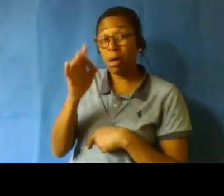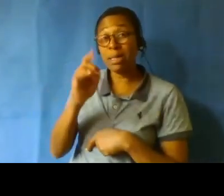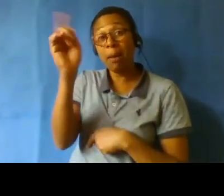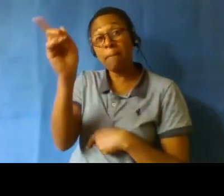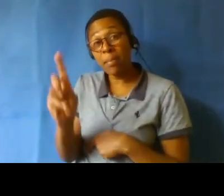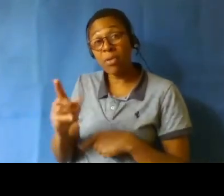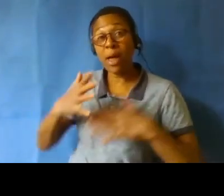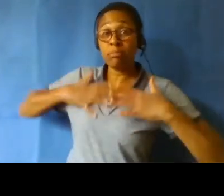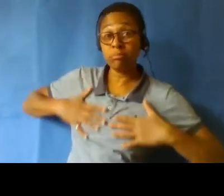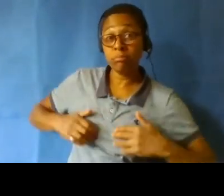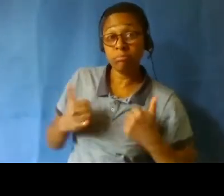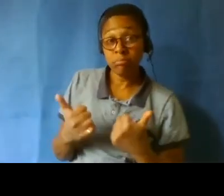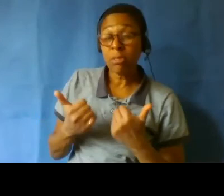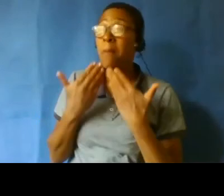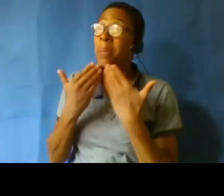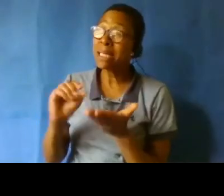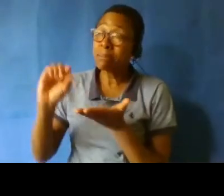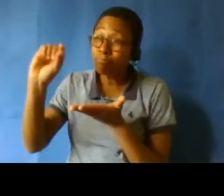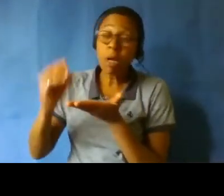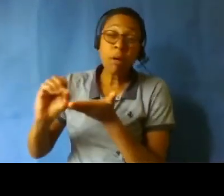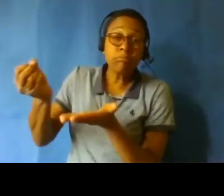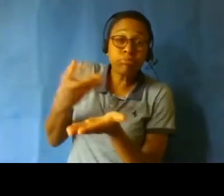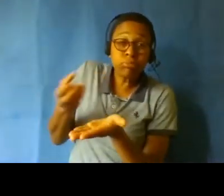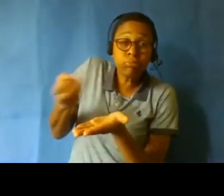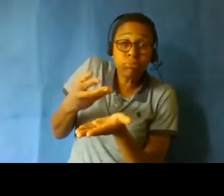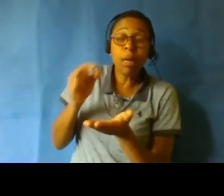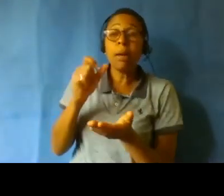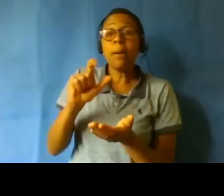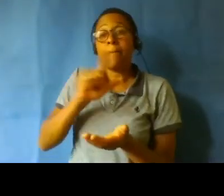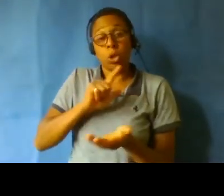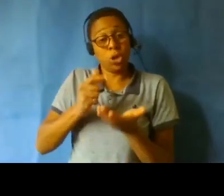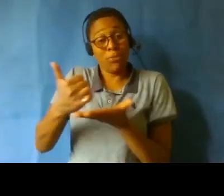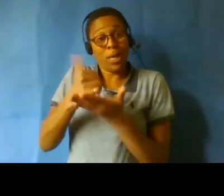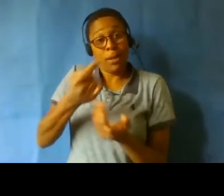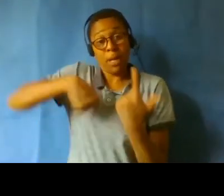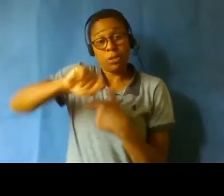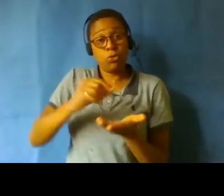interpreters a fair wage due to the egalitarian ethos of our work